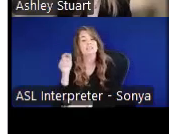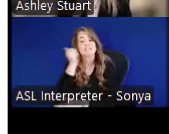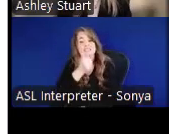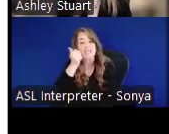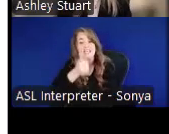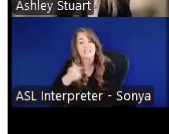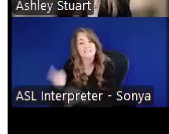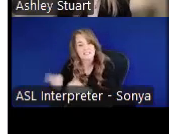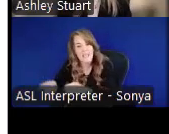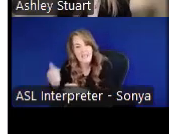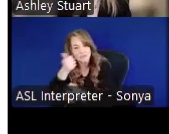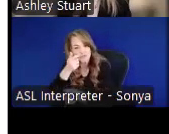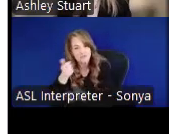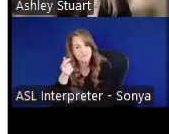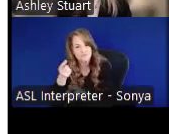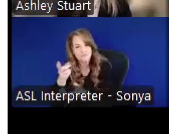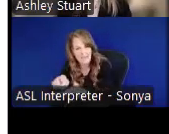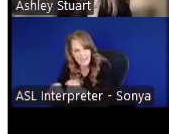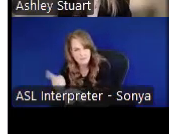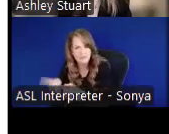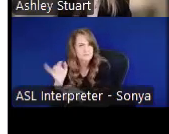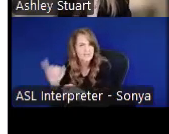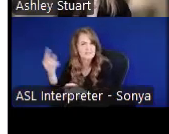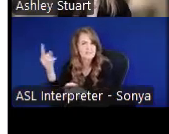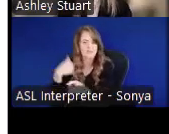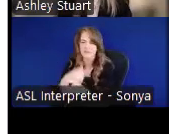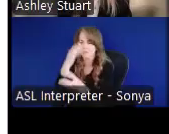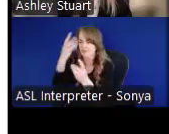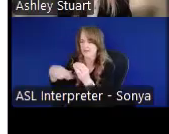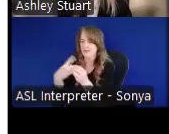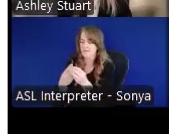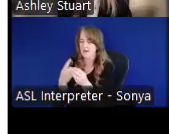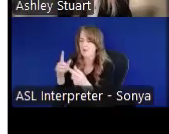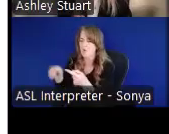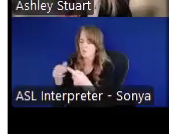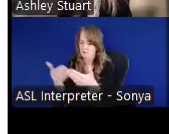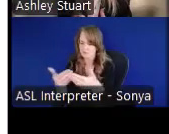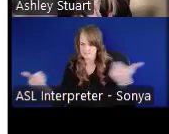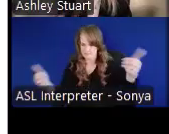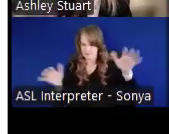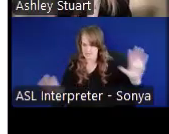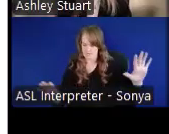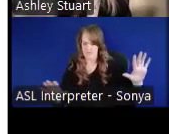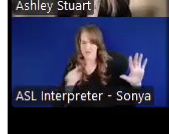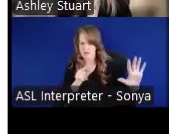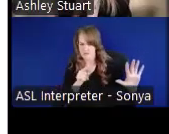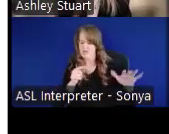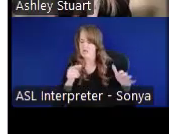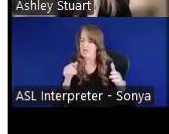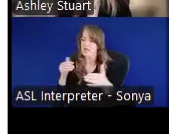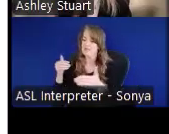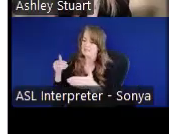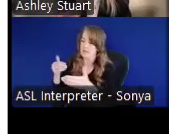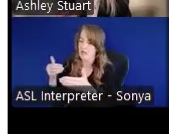when we start to differentiate whether or not these tantrums are approaching a more challenging behavior, where